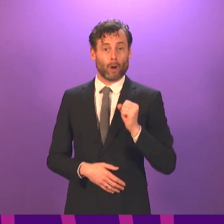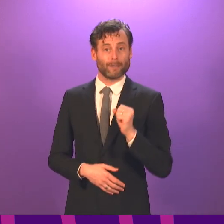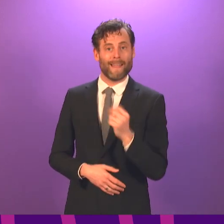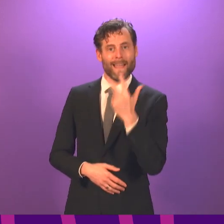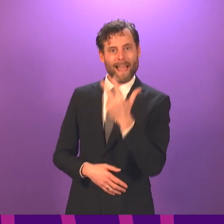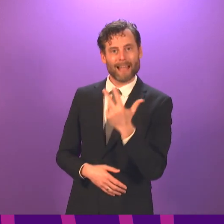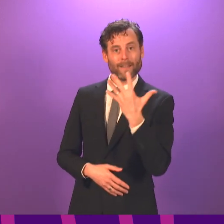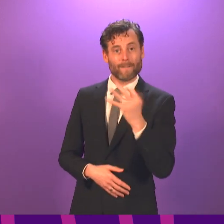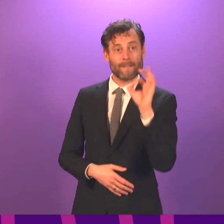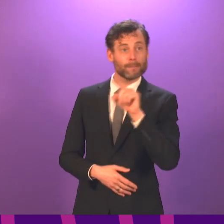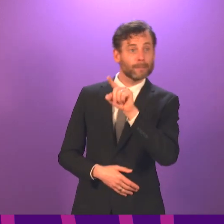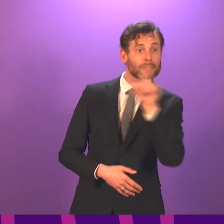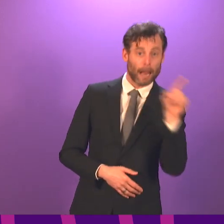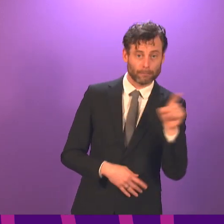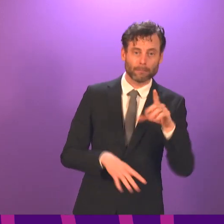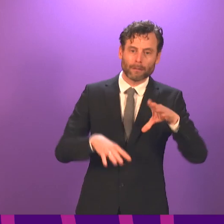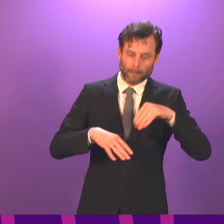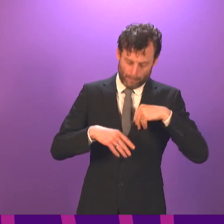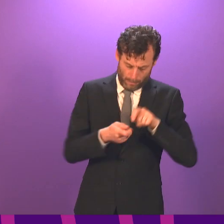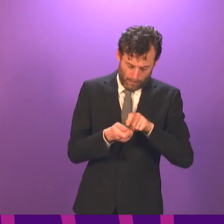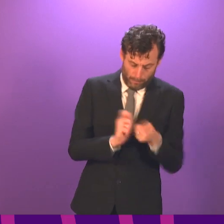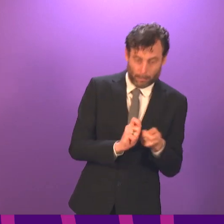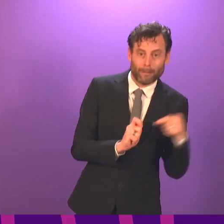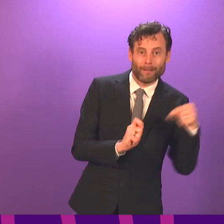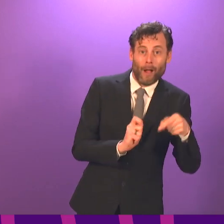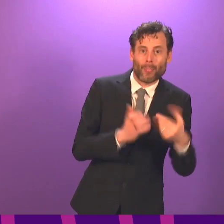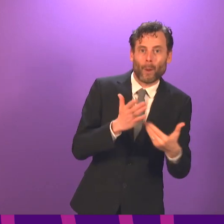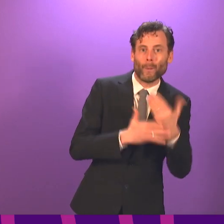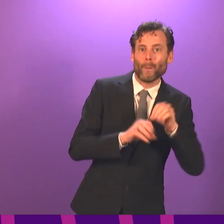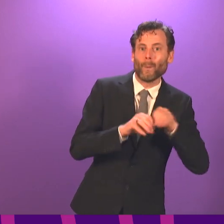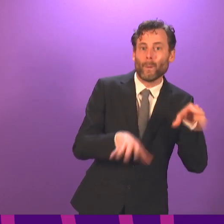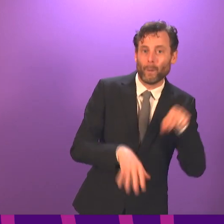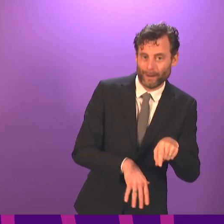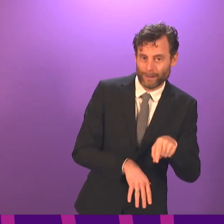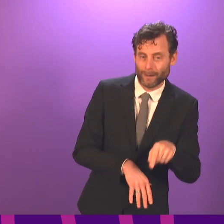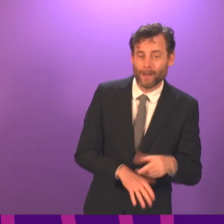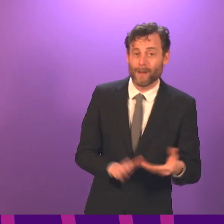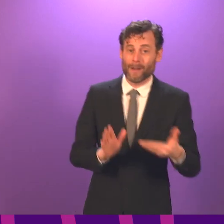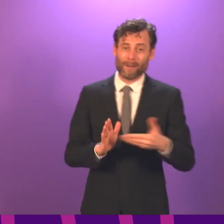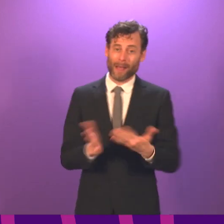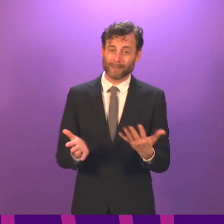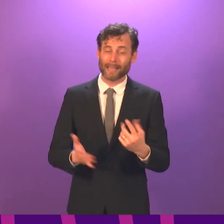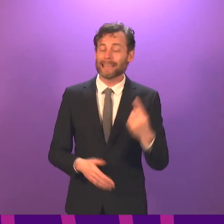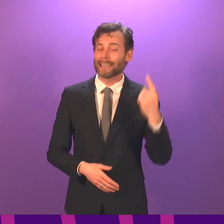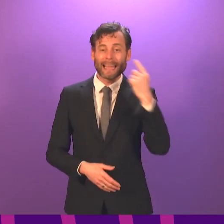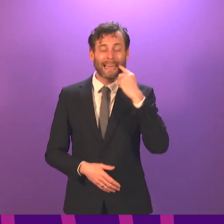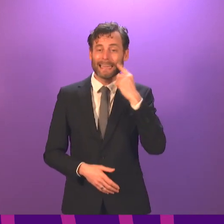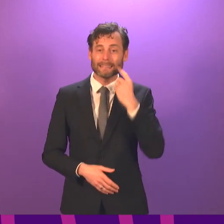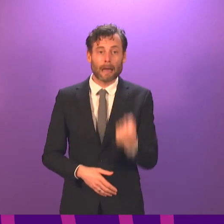highly infectious. We were reminded over the weekend of the significant risk that we face